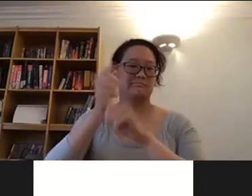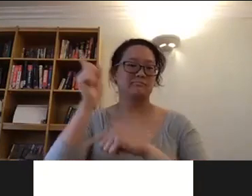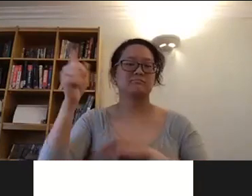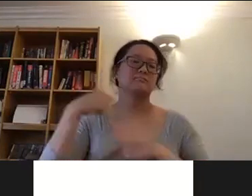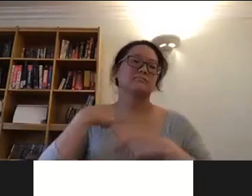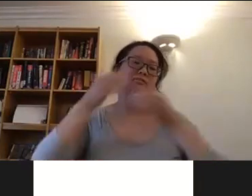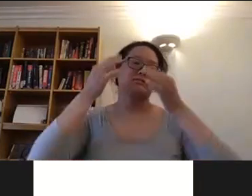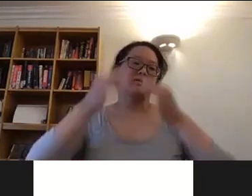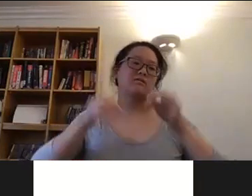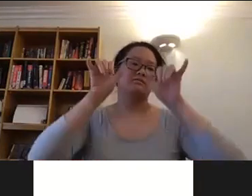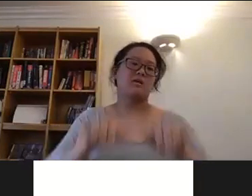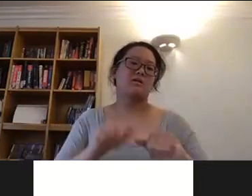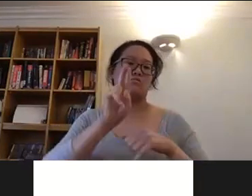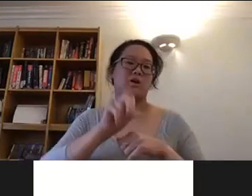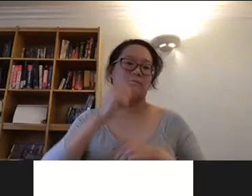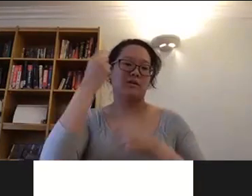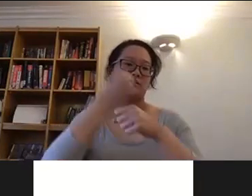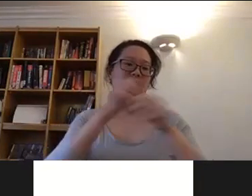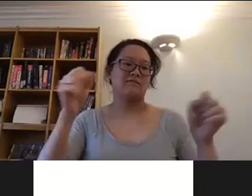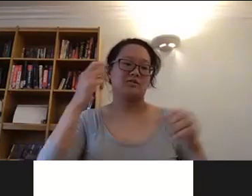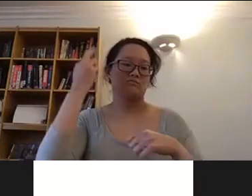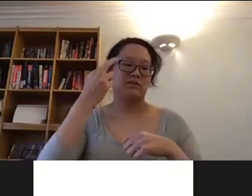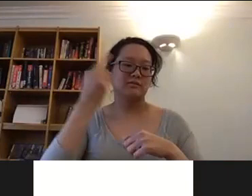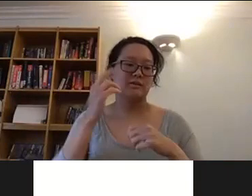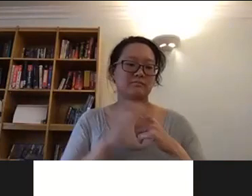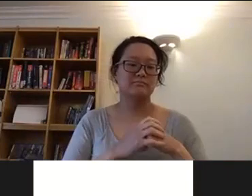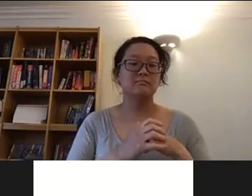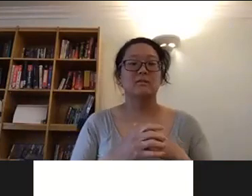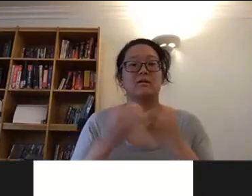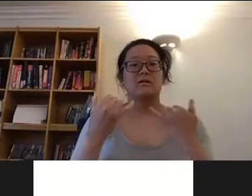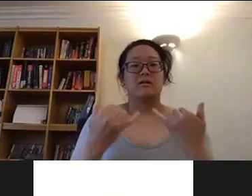but since COVID-19 hit, I stayed in the US to be safe.